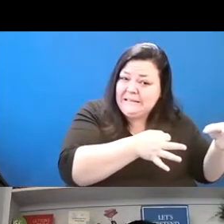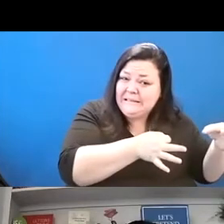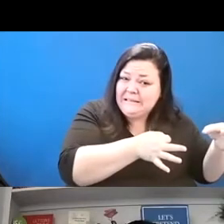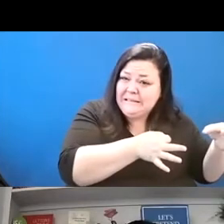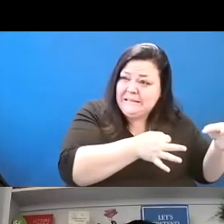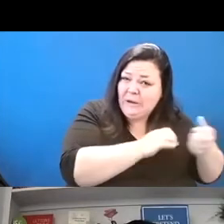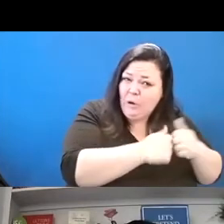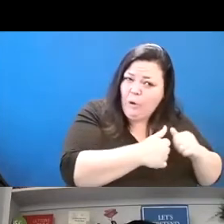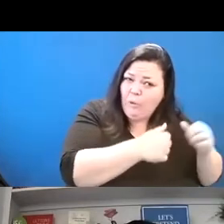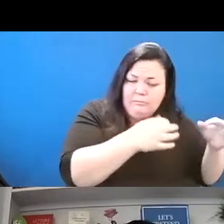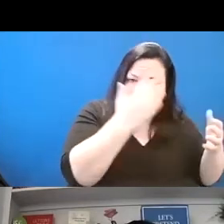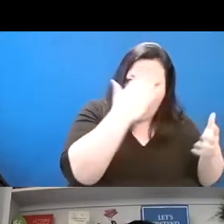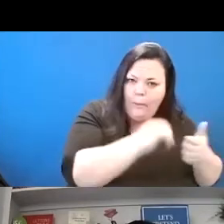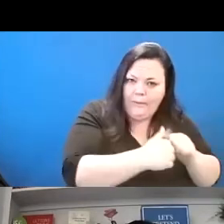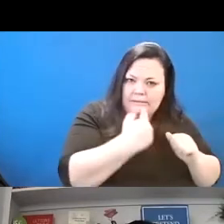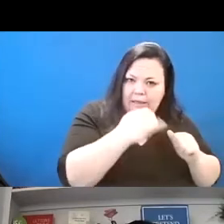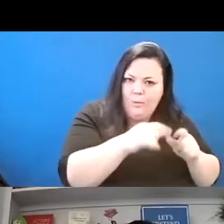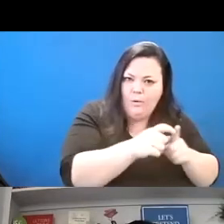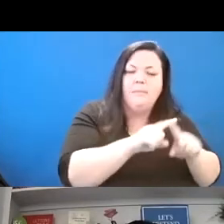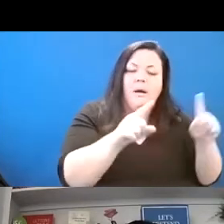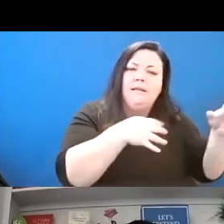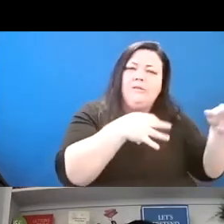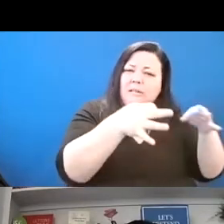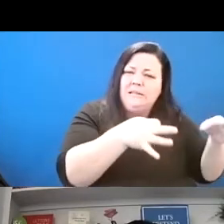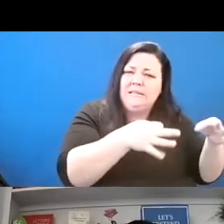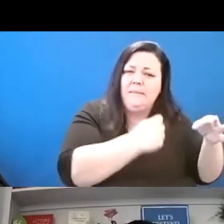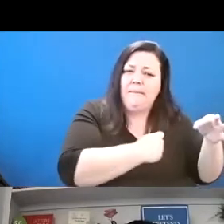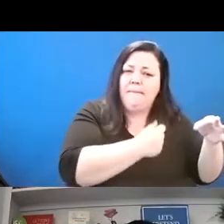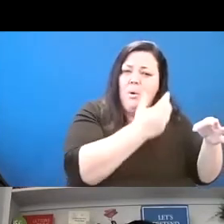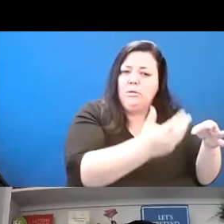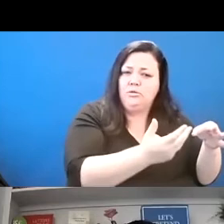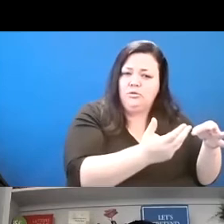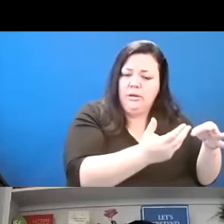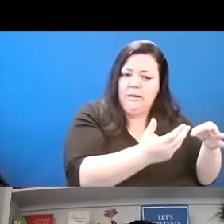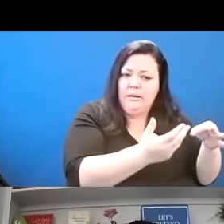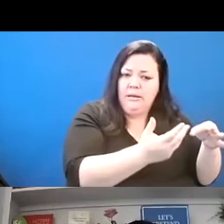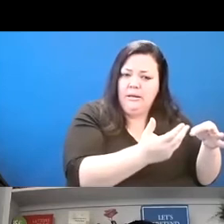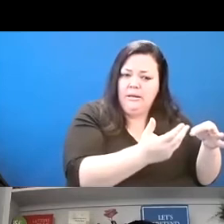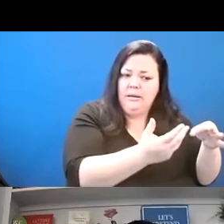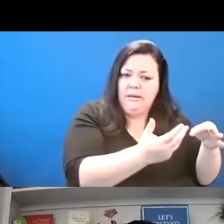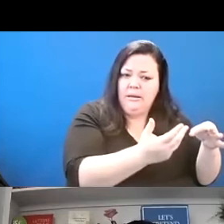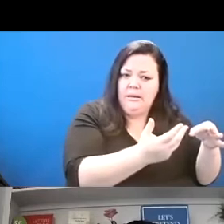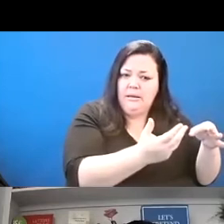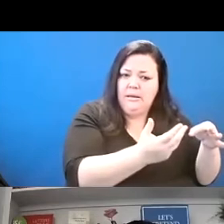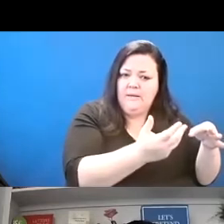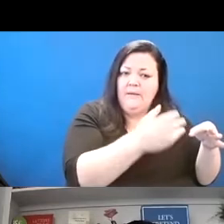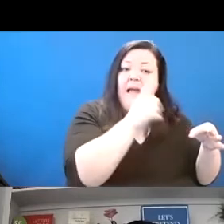i don't know how to say um poetry and if that is fanfiction without being that